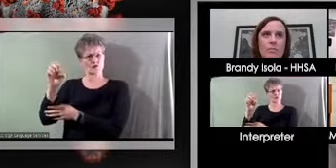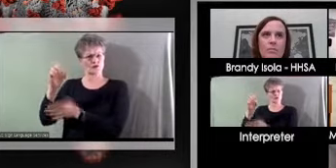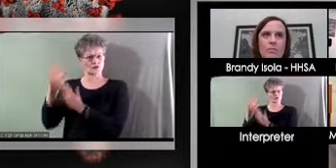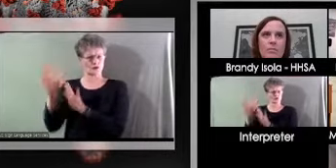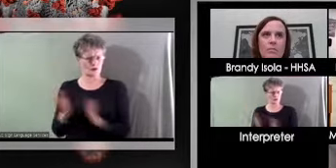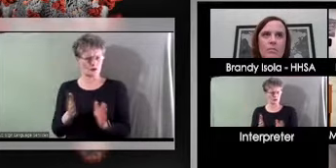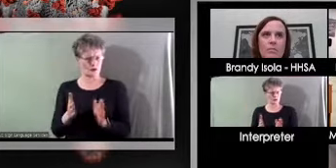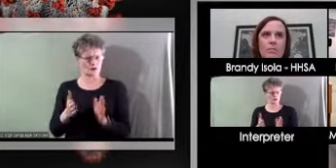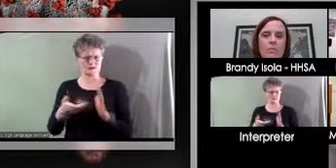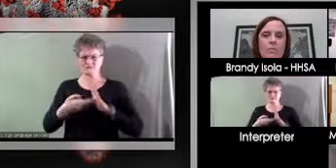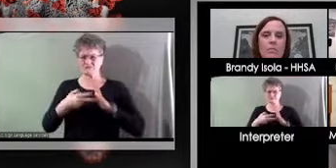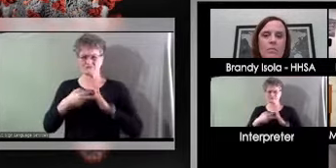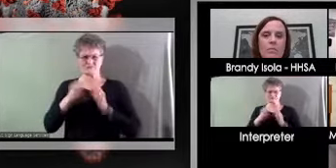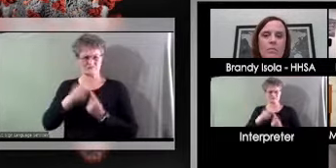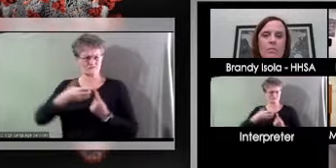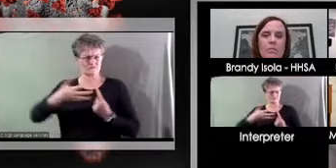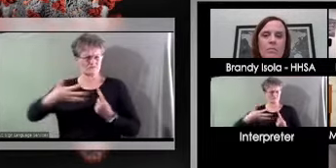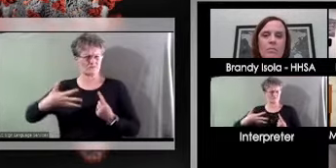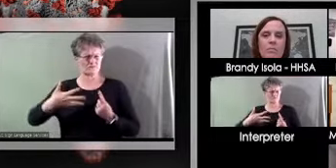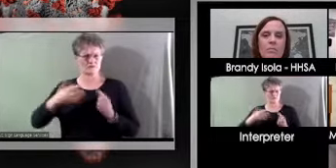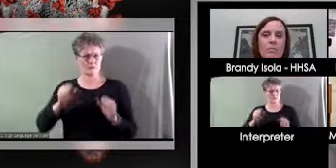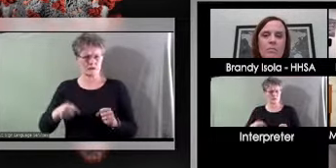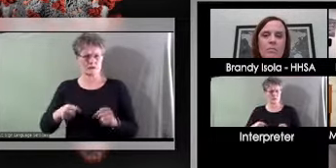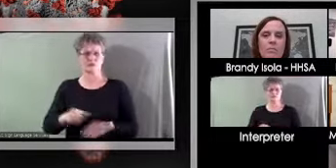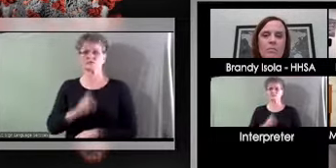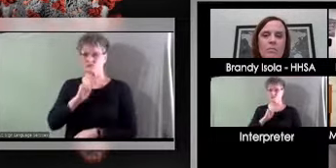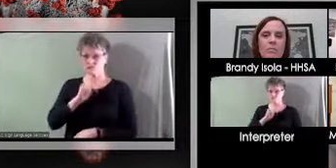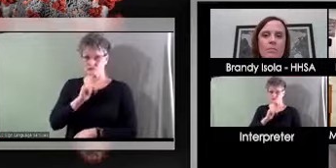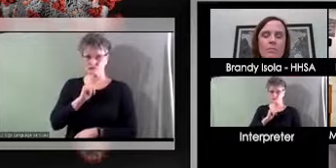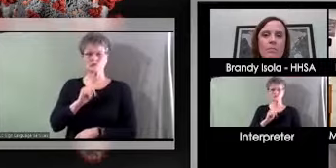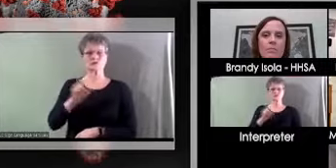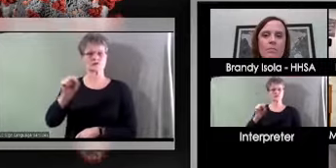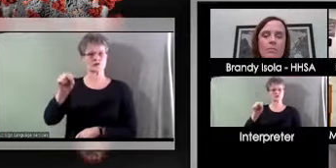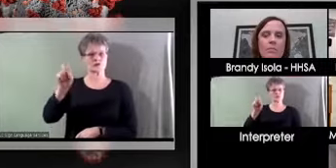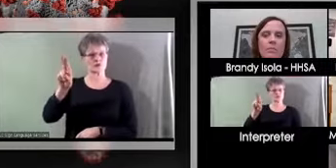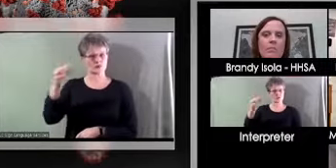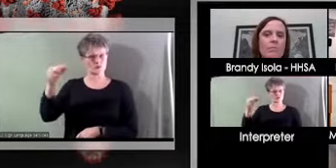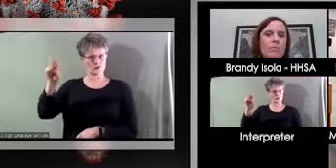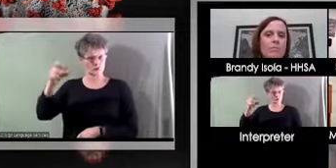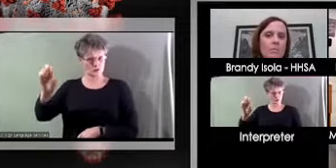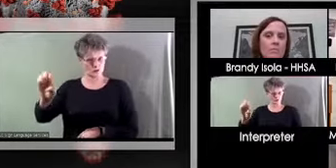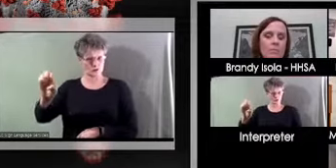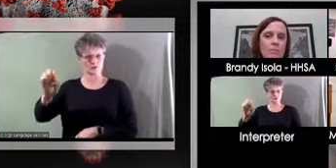Surge plan, there's a lot of moving parts when it comes to a surge plan we have our front end process which is